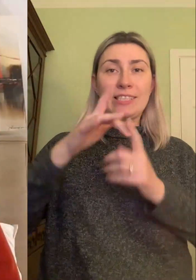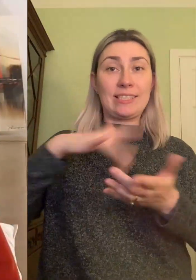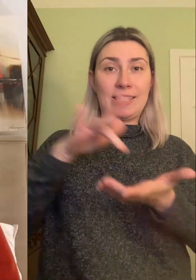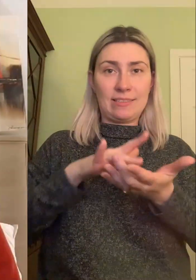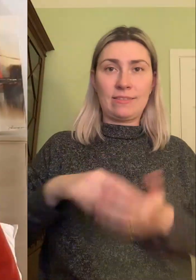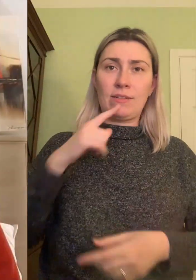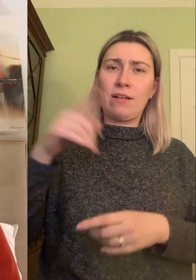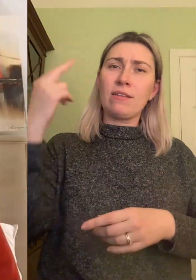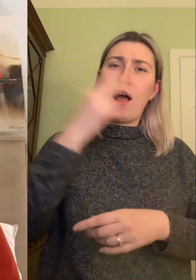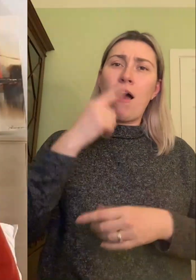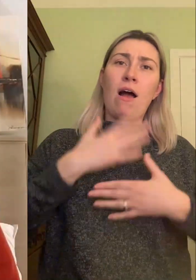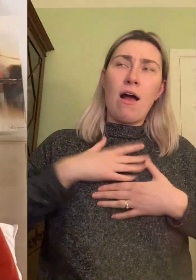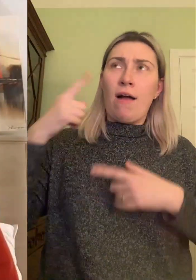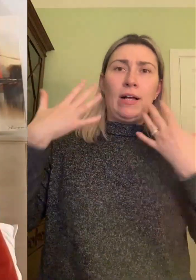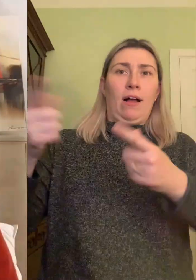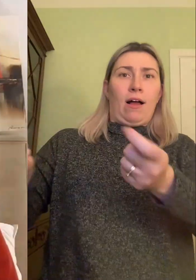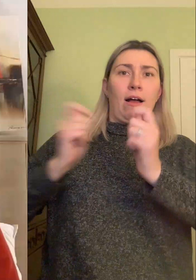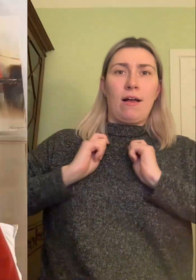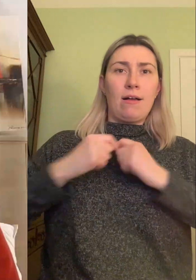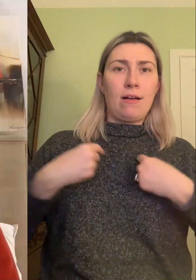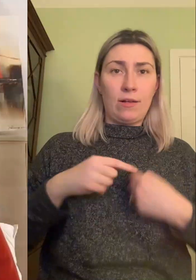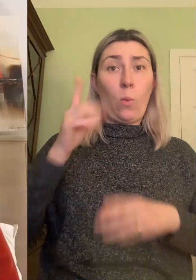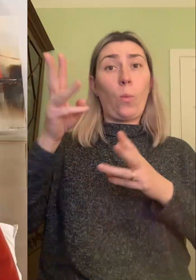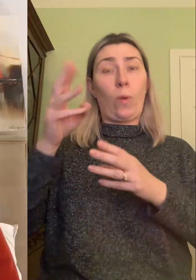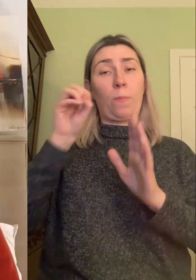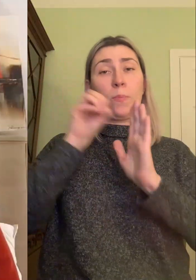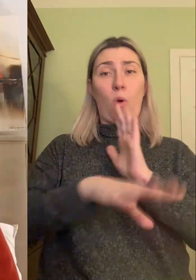That was really nice, to get recognized for that. They will send out the